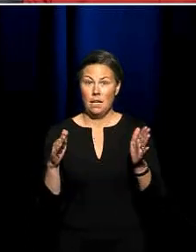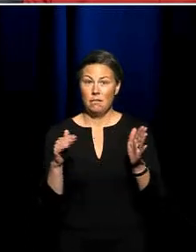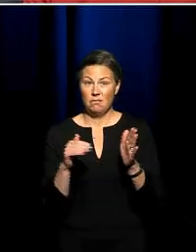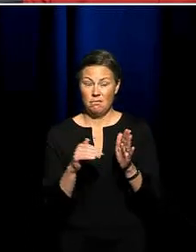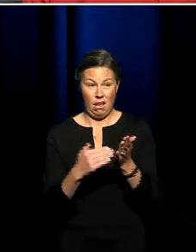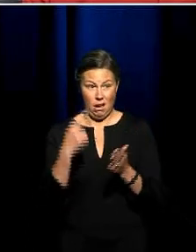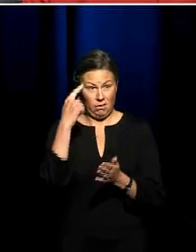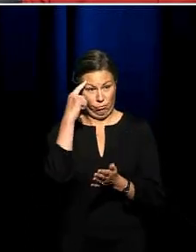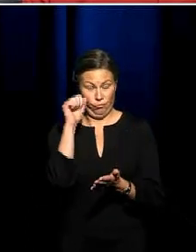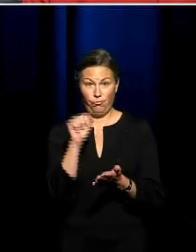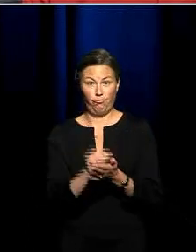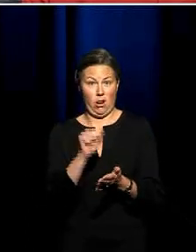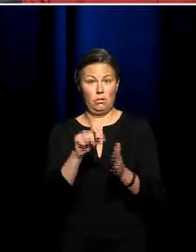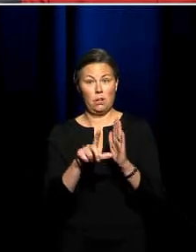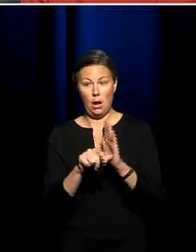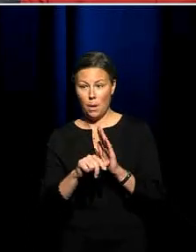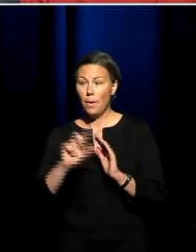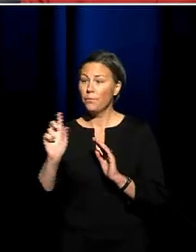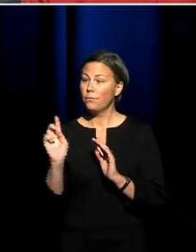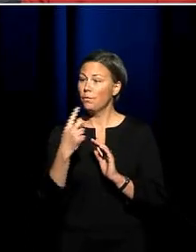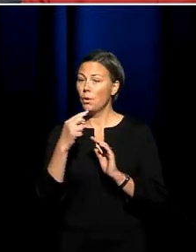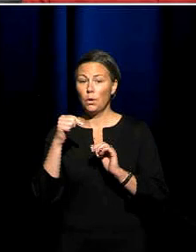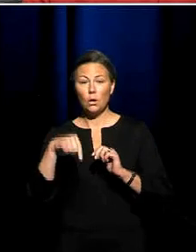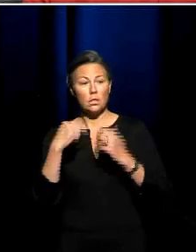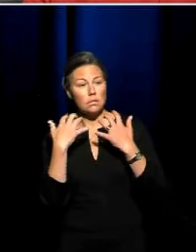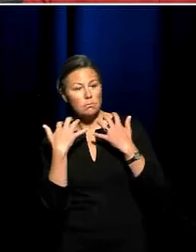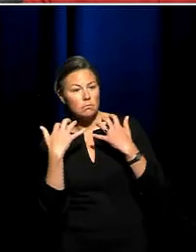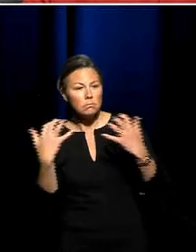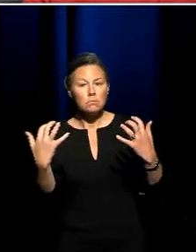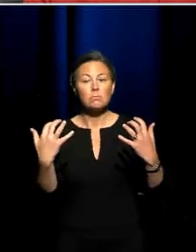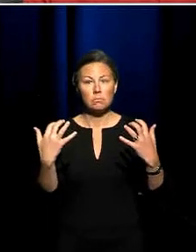that the first hearing of the Royal Commission should be taking place in the